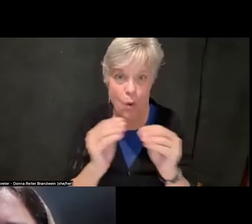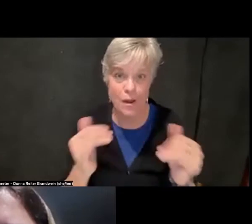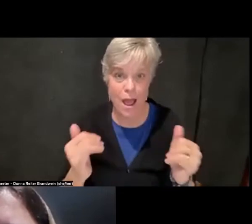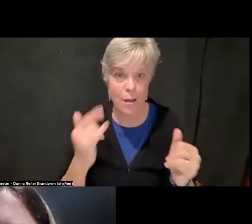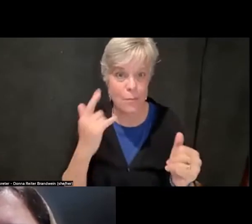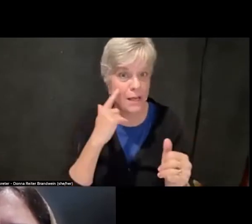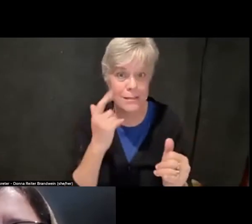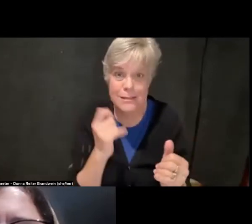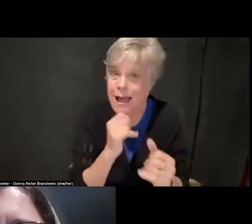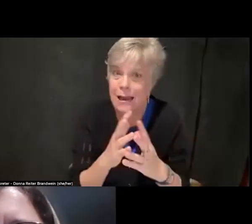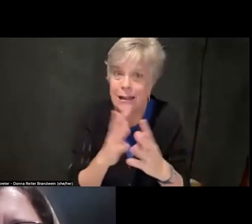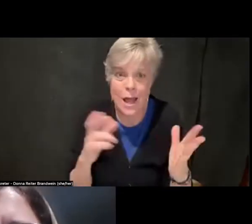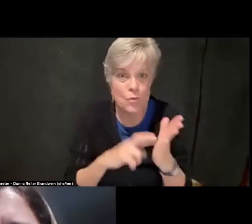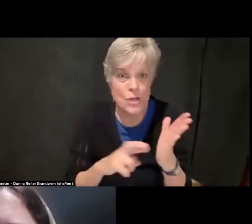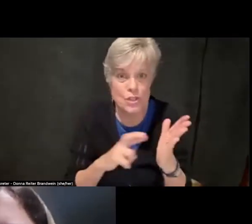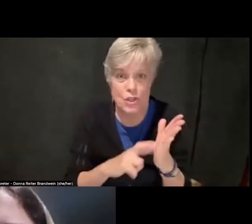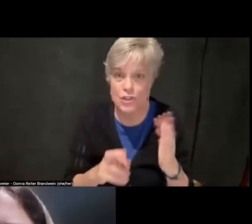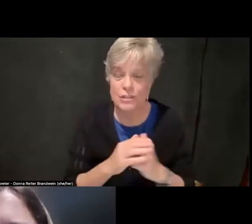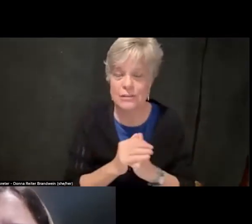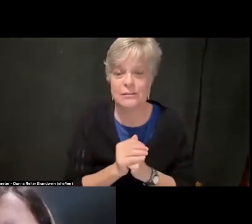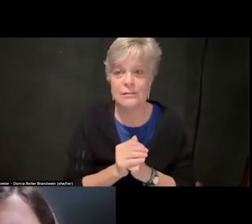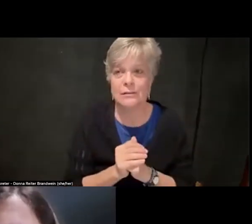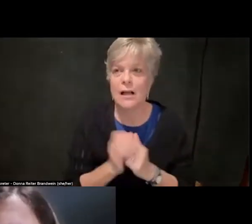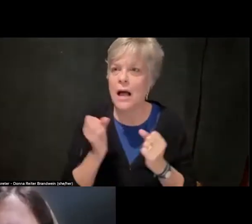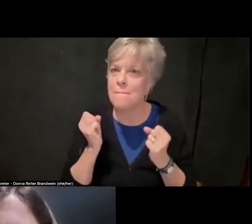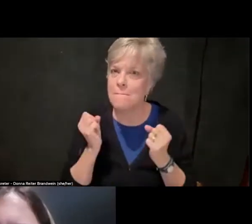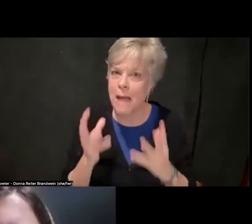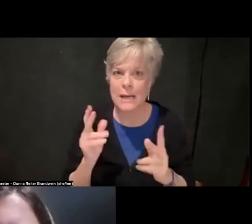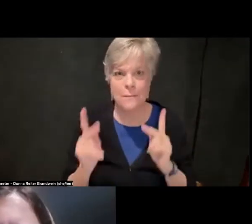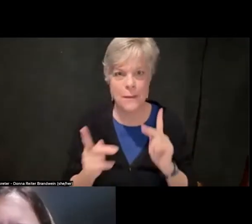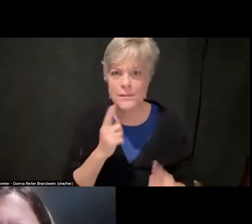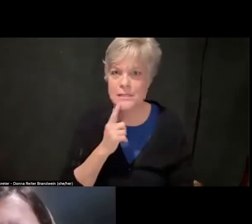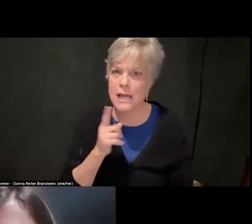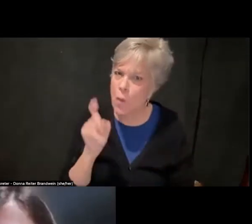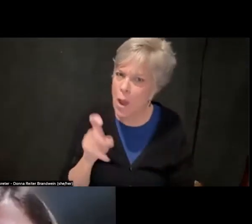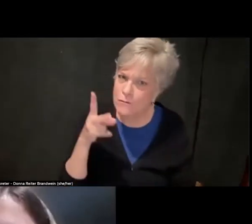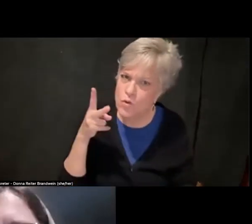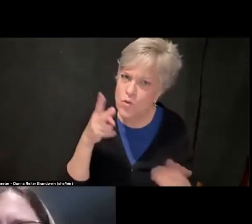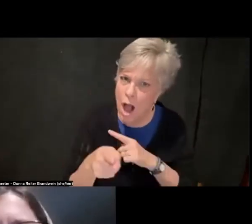And many people were like, well, you gotta cut it, there's so much data there. But I purposely didn't